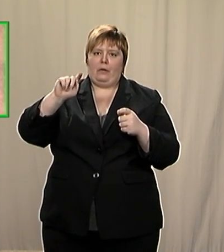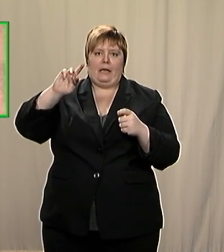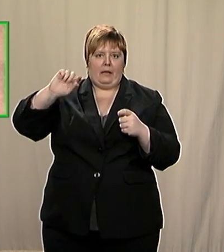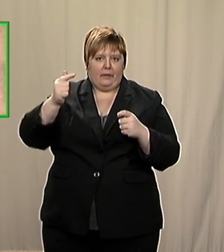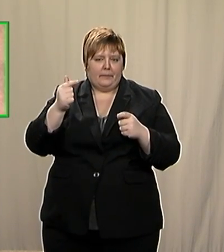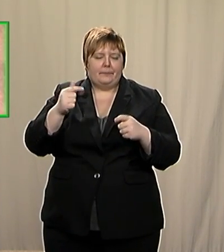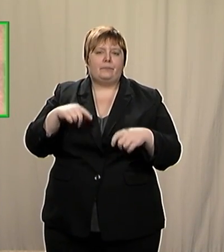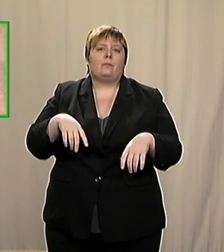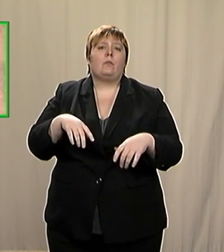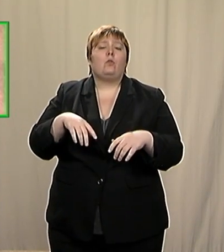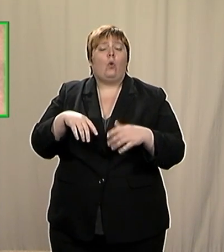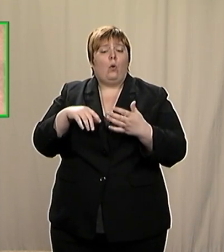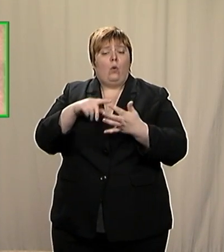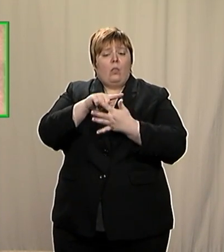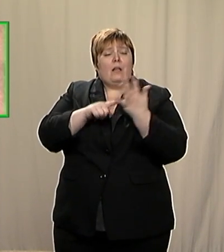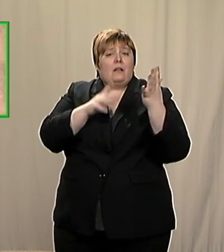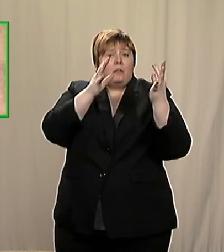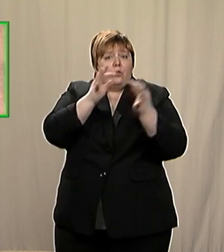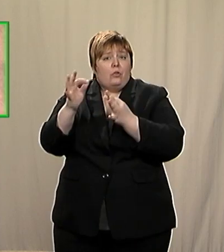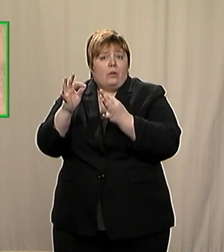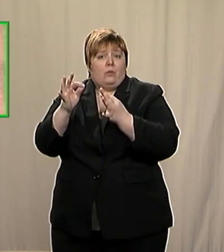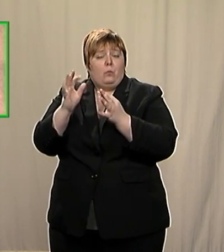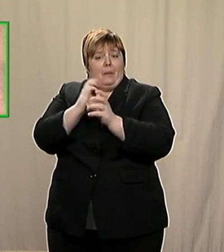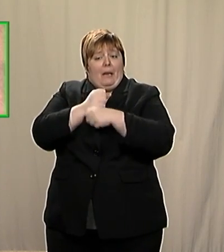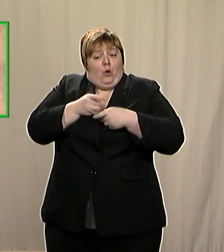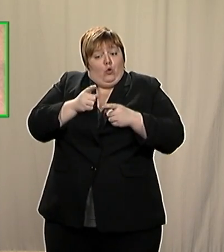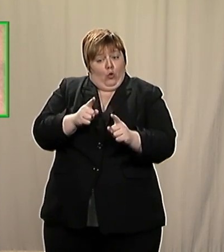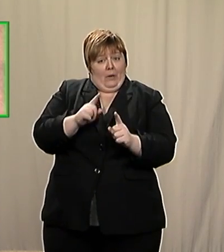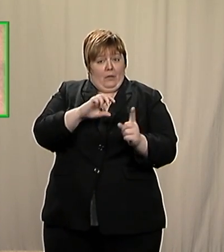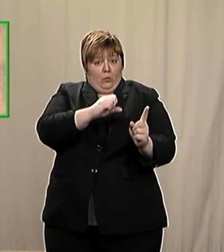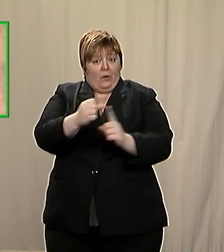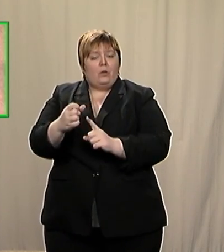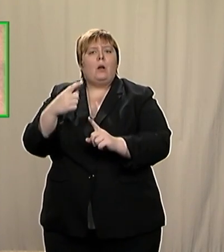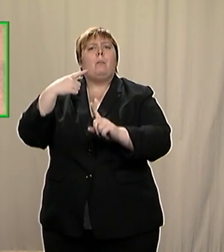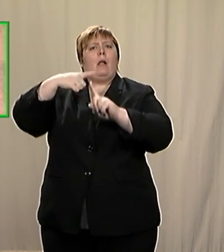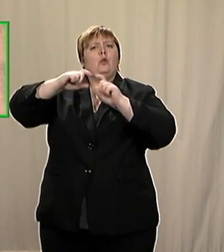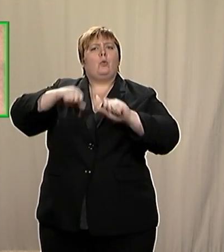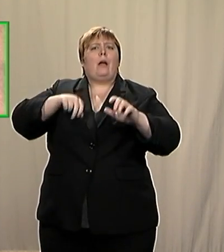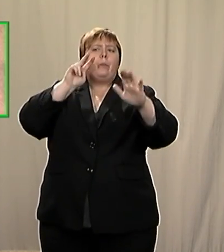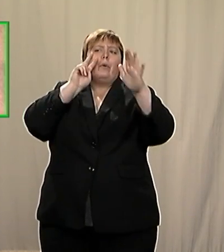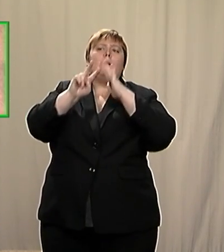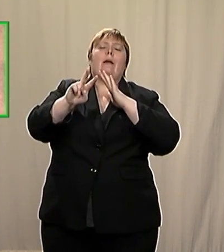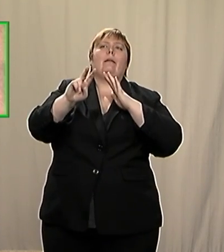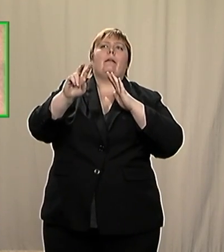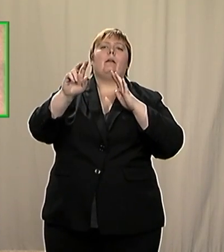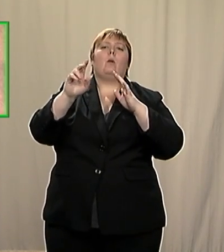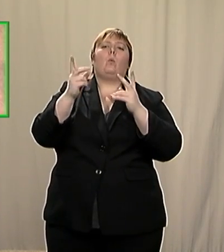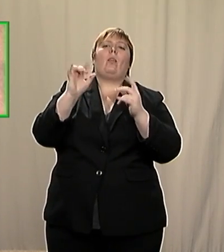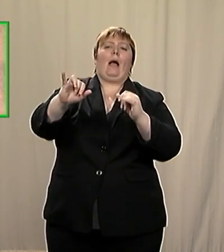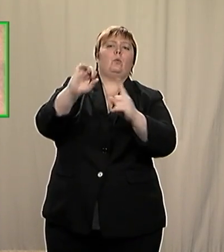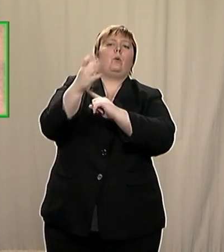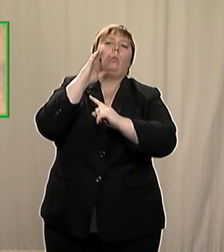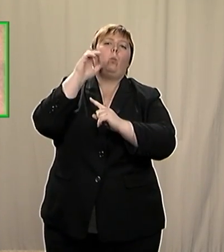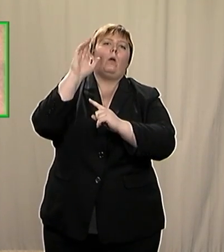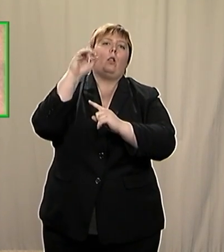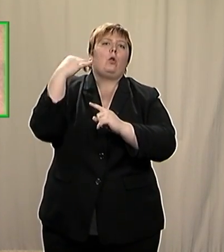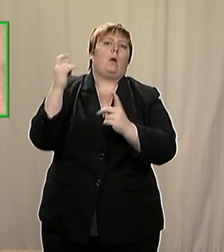If I go into a situation knowing there's going to be little possibility for interaction management,